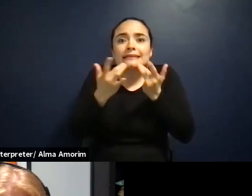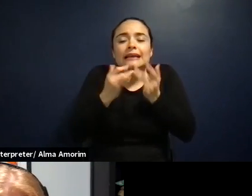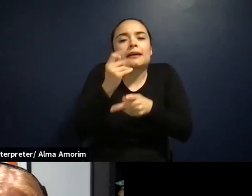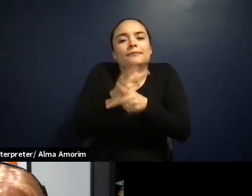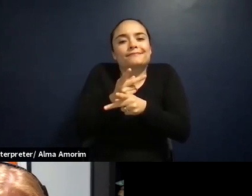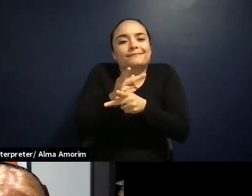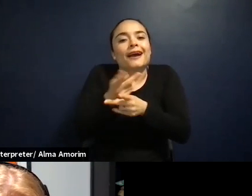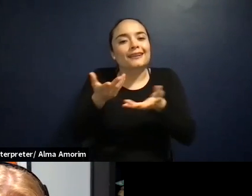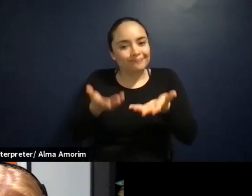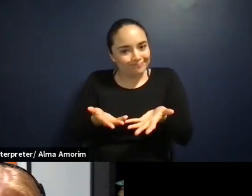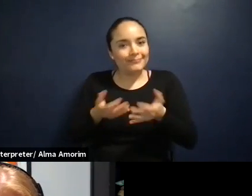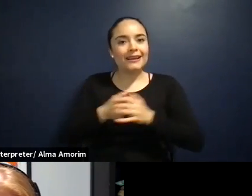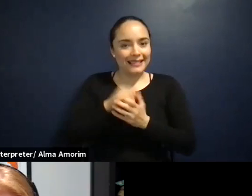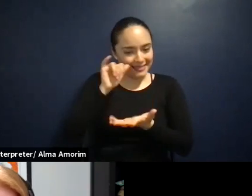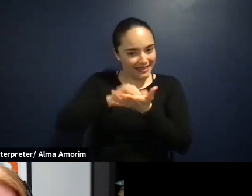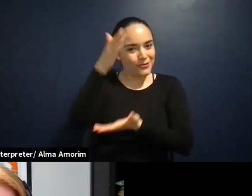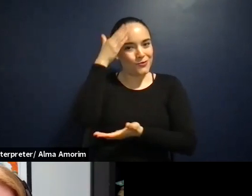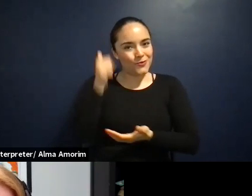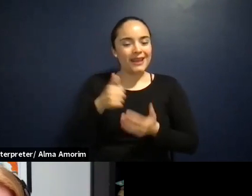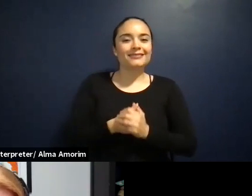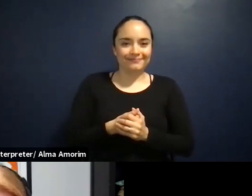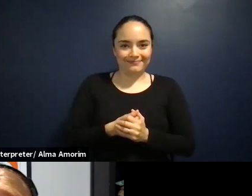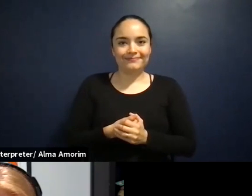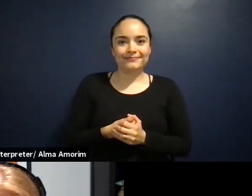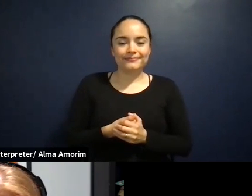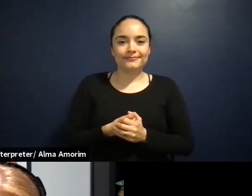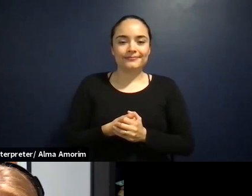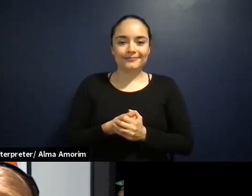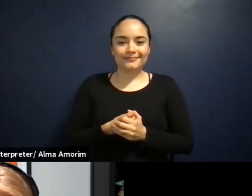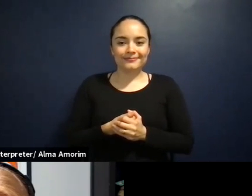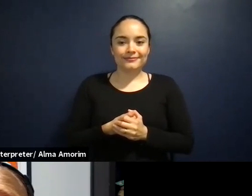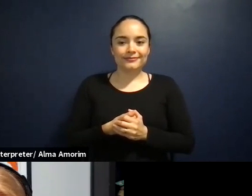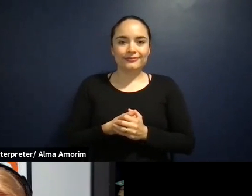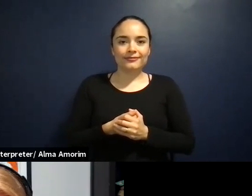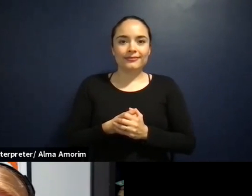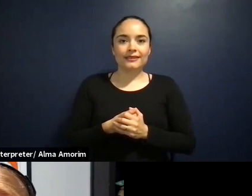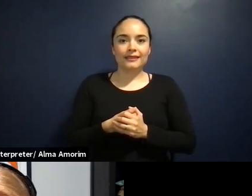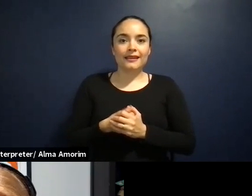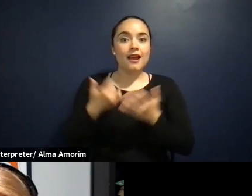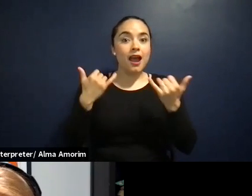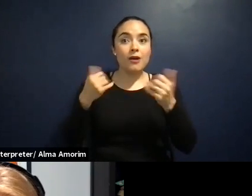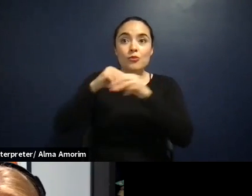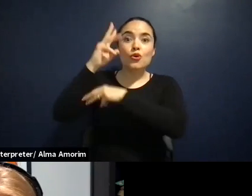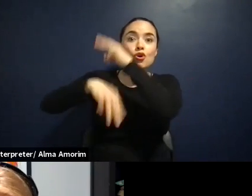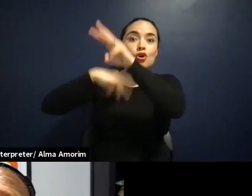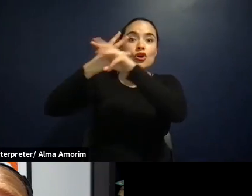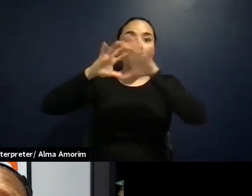As times, you know, currencies in governments can fluctuate up and down, we can watch how the US